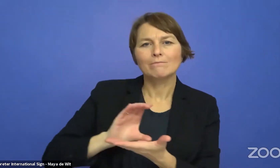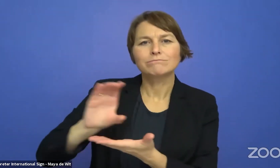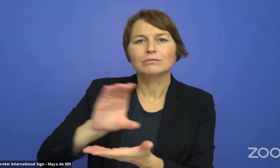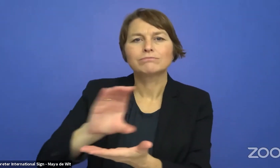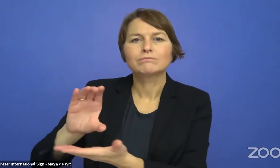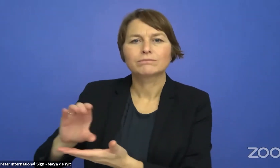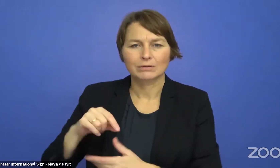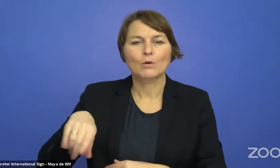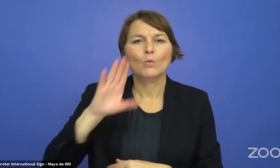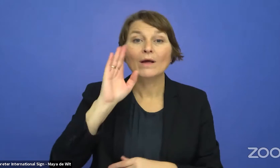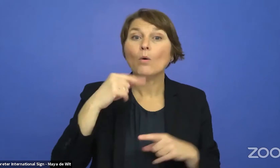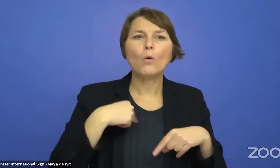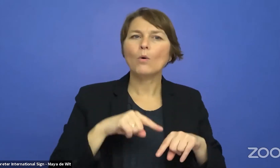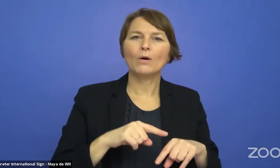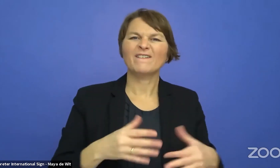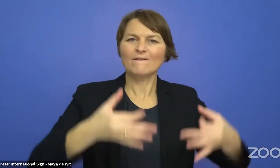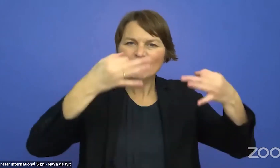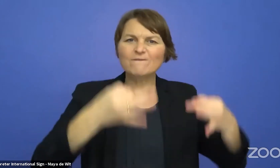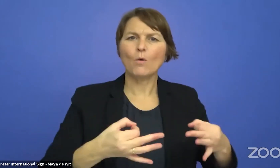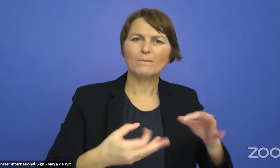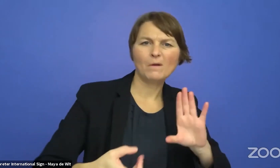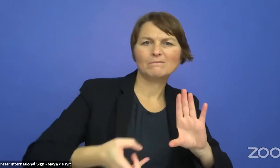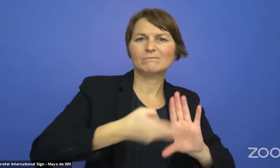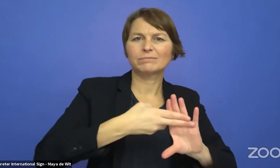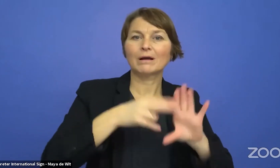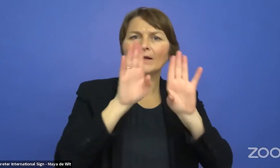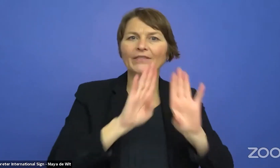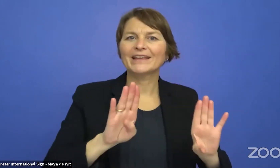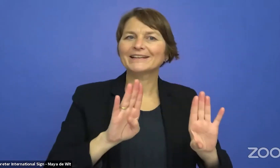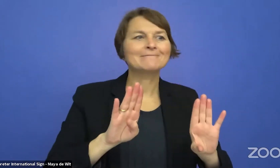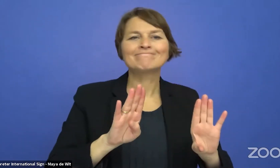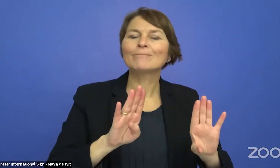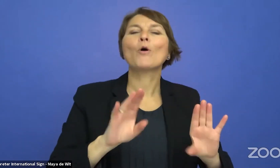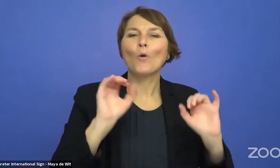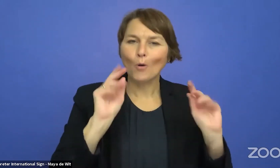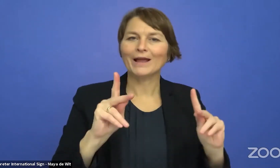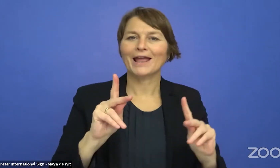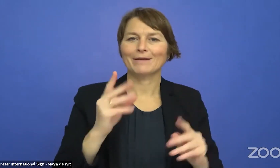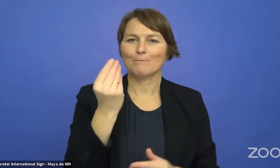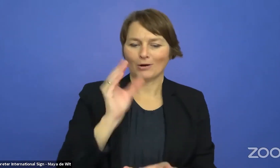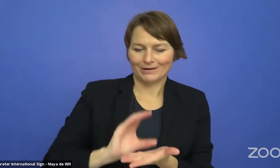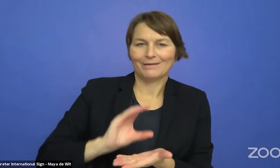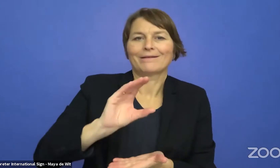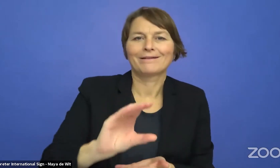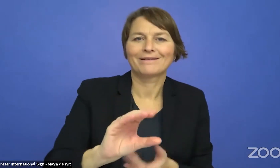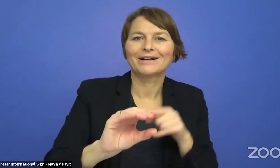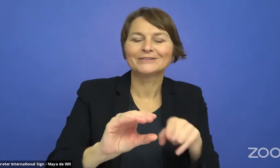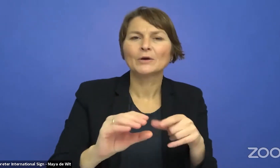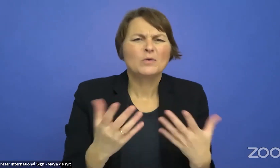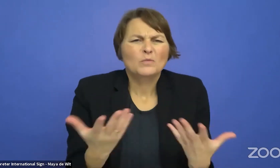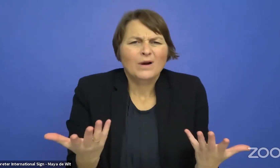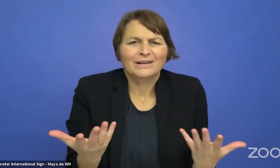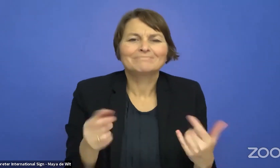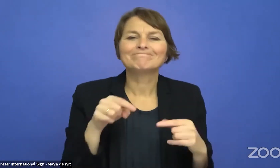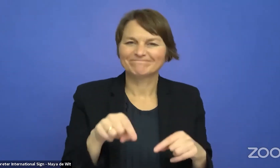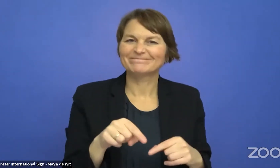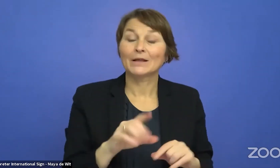moment because there's a feeling that while the theaters that are in in cities can to some extent